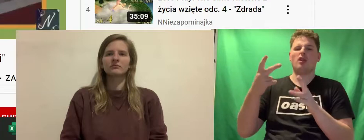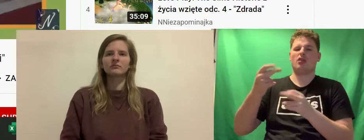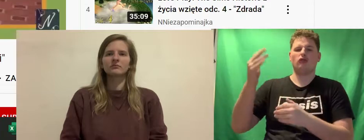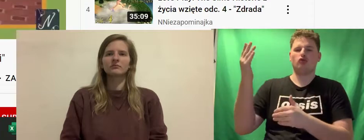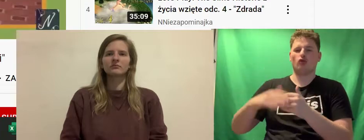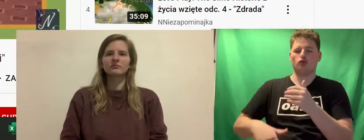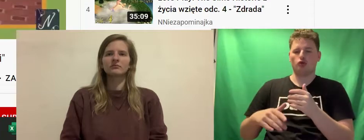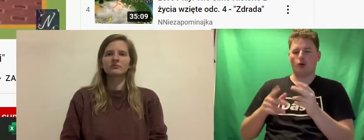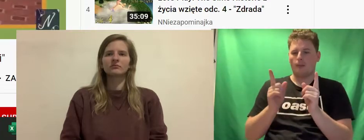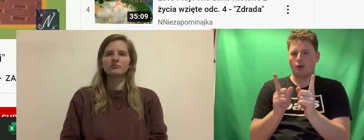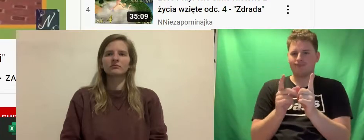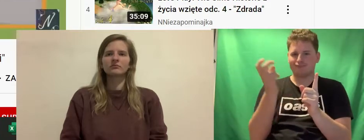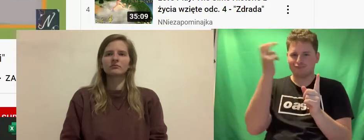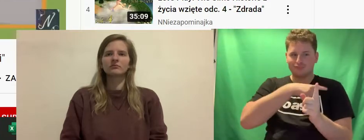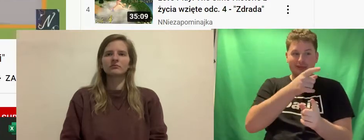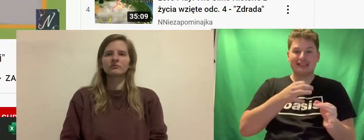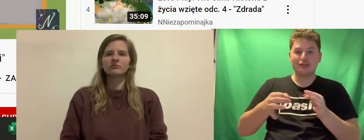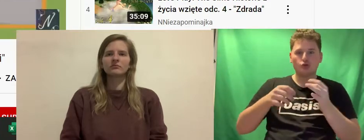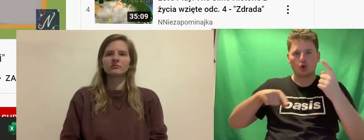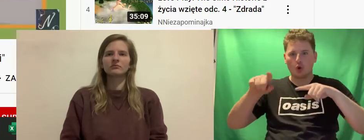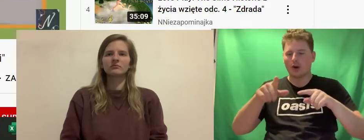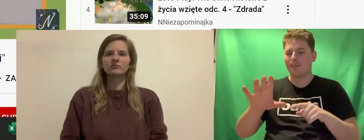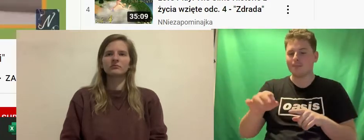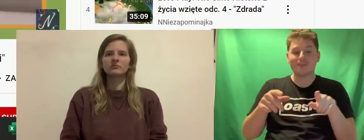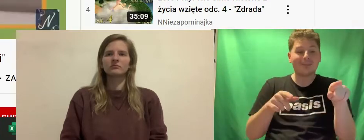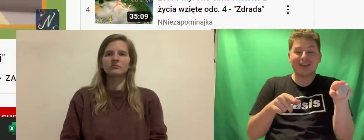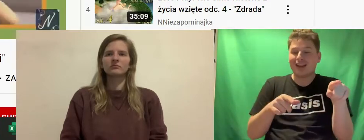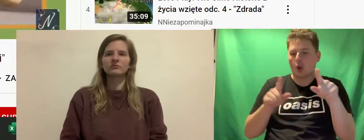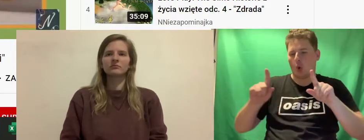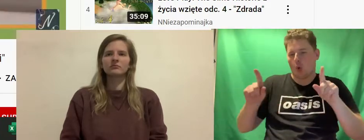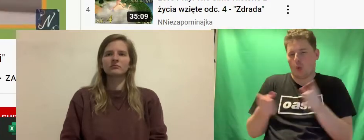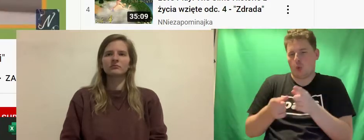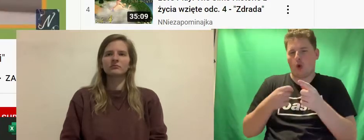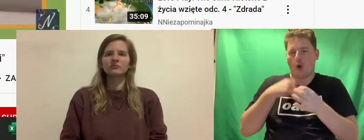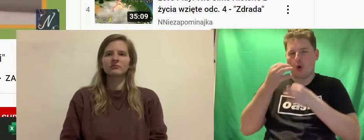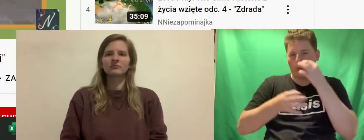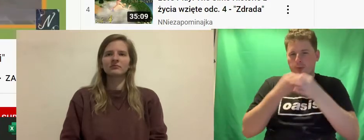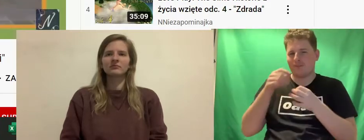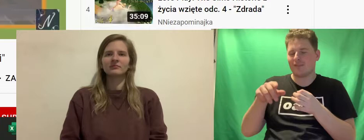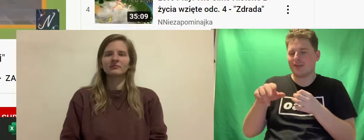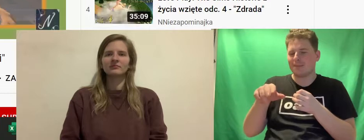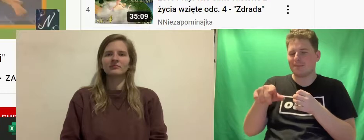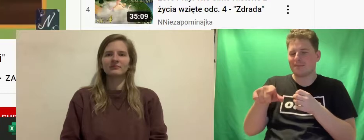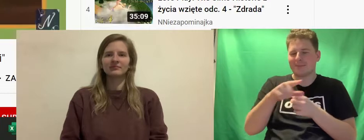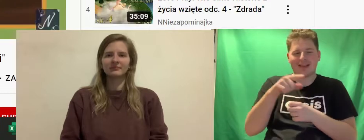A: Sims Stories has a more interesting story! A: I want to tell you shortly the story of Sims real life stories